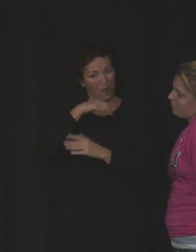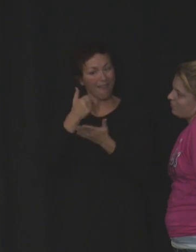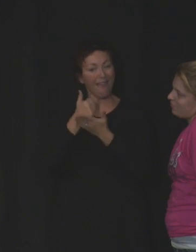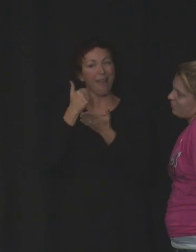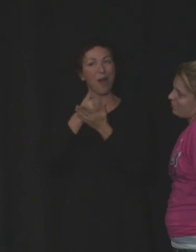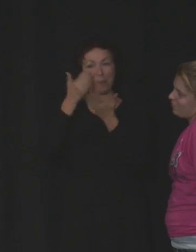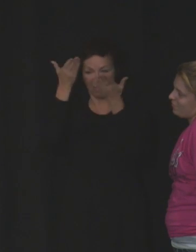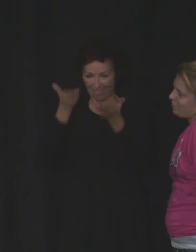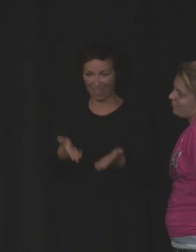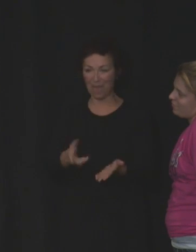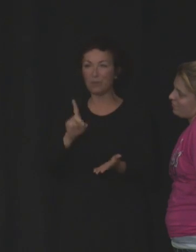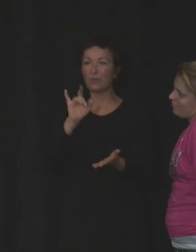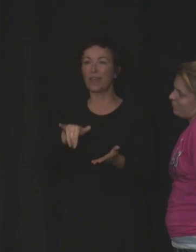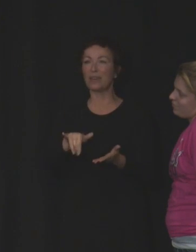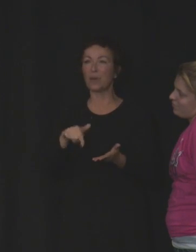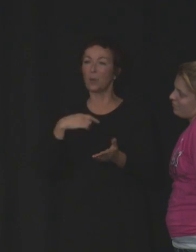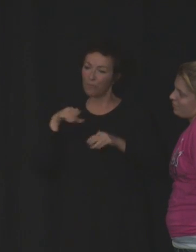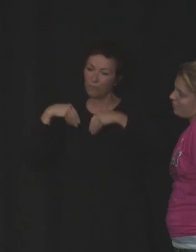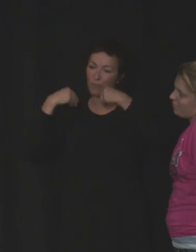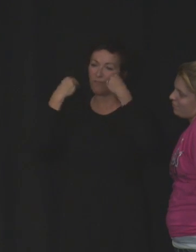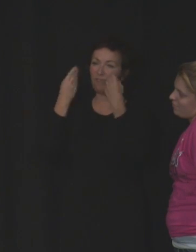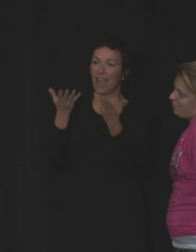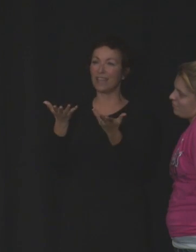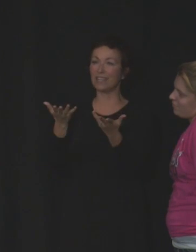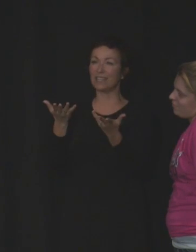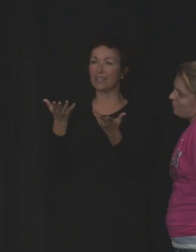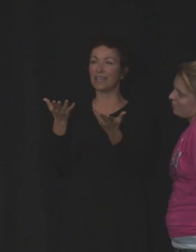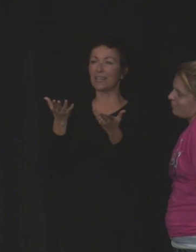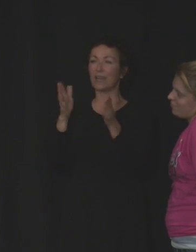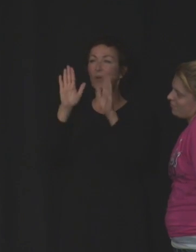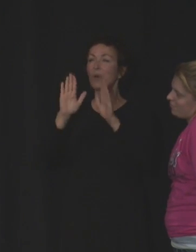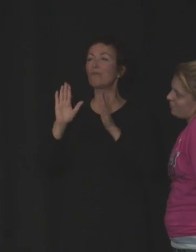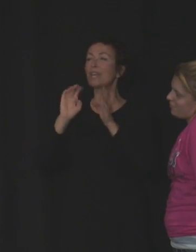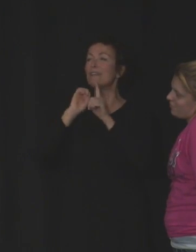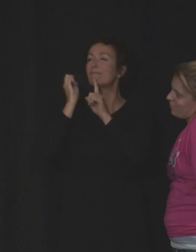We provided the environment and the opportunity